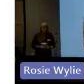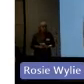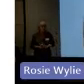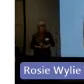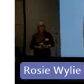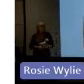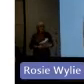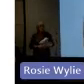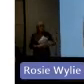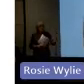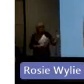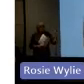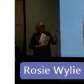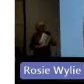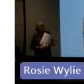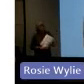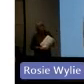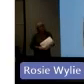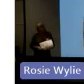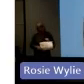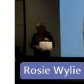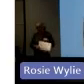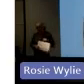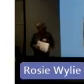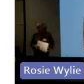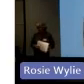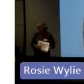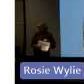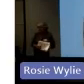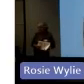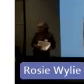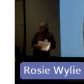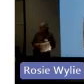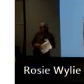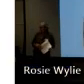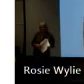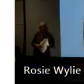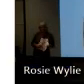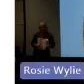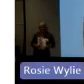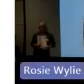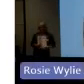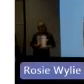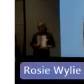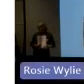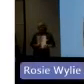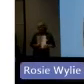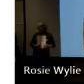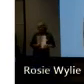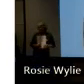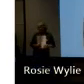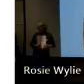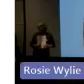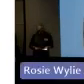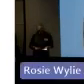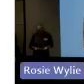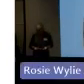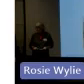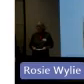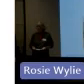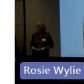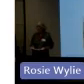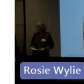these stories more well known to the public at large that's the brilliant thank you so much